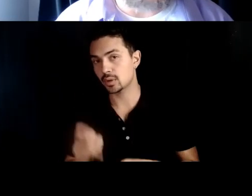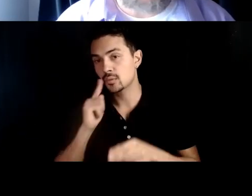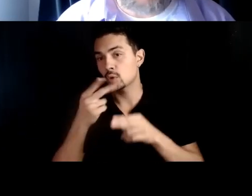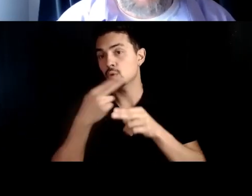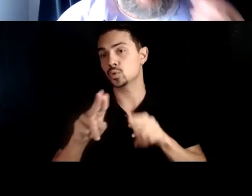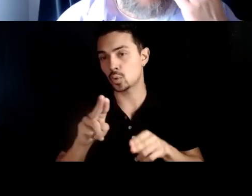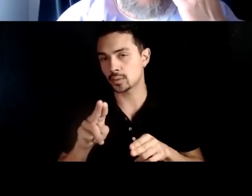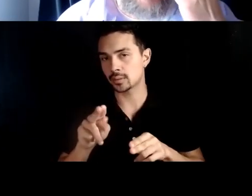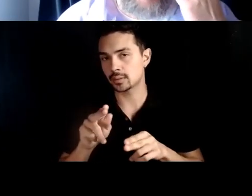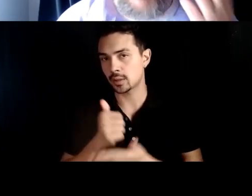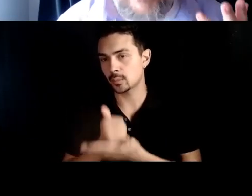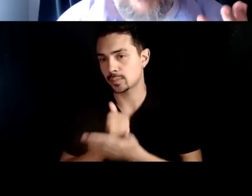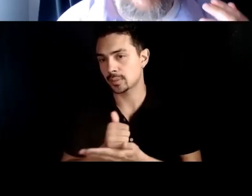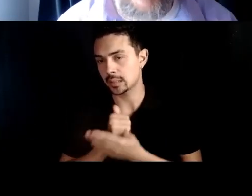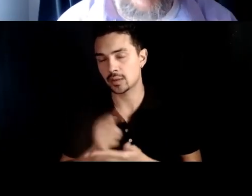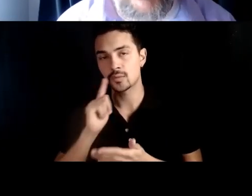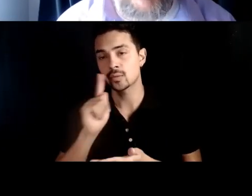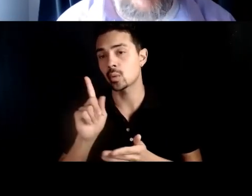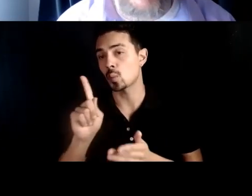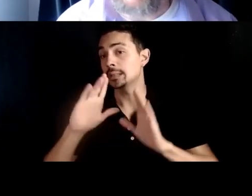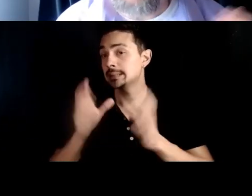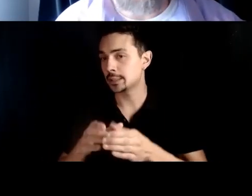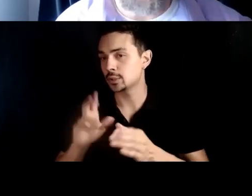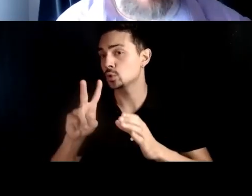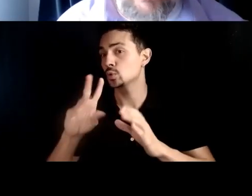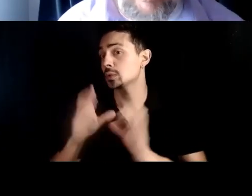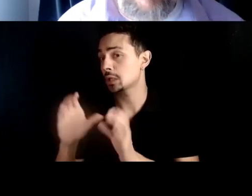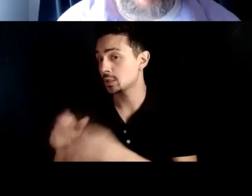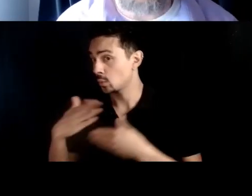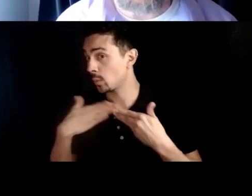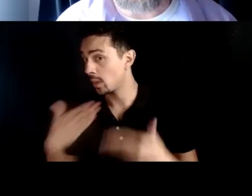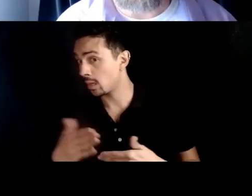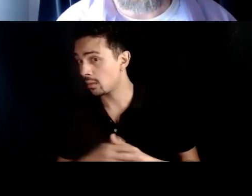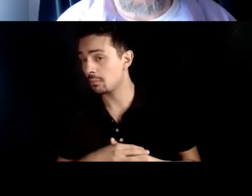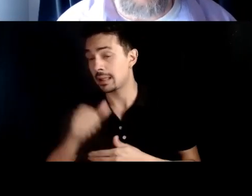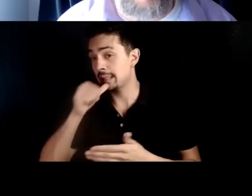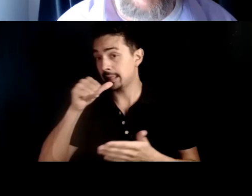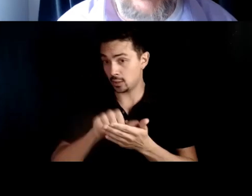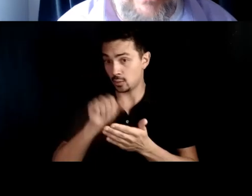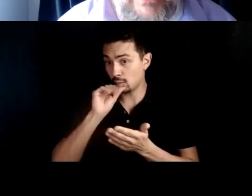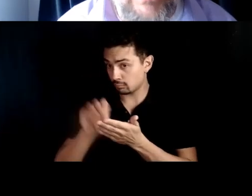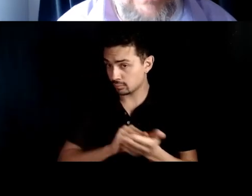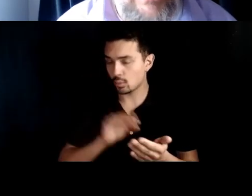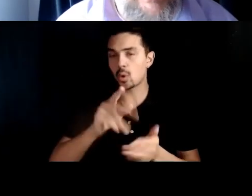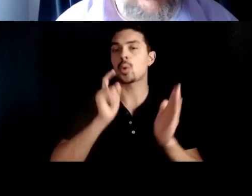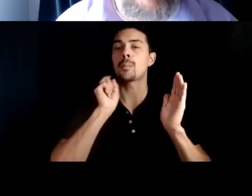So they might be only there for one session or two sessions. Will a letter get written for those clients?